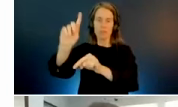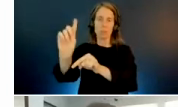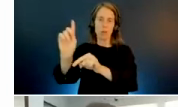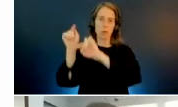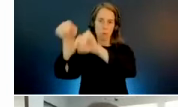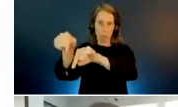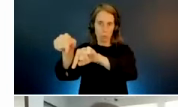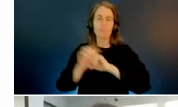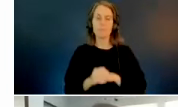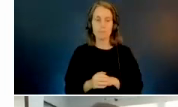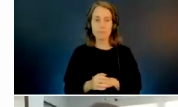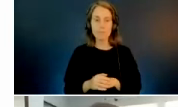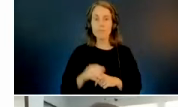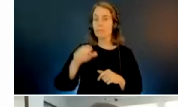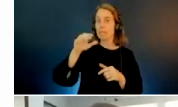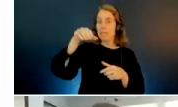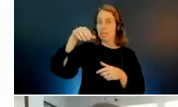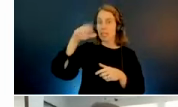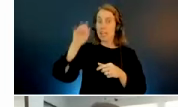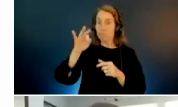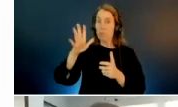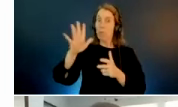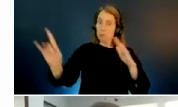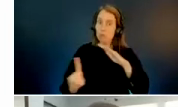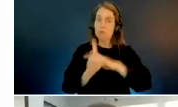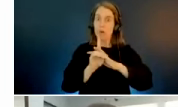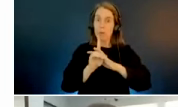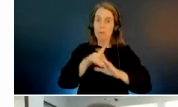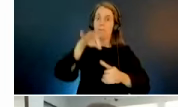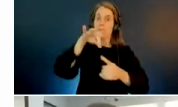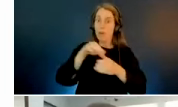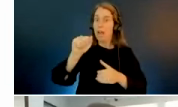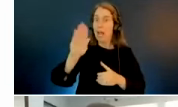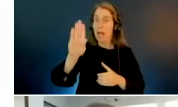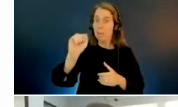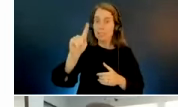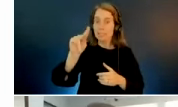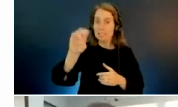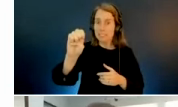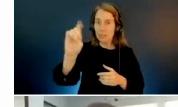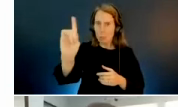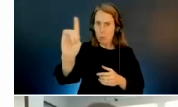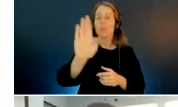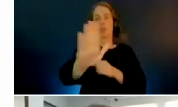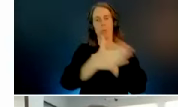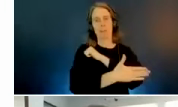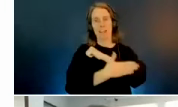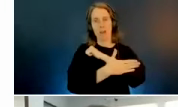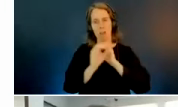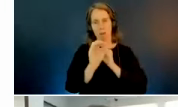going to be your county office so you can go down to the bottom and and put in contact my county office and that will give you the contact information for your county election office